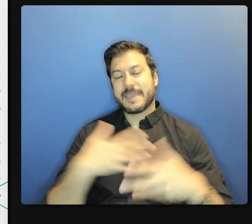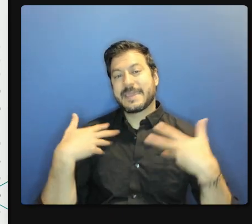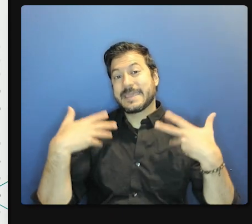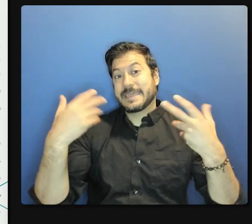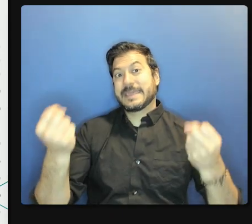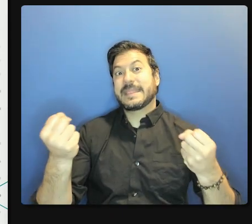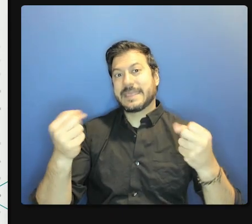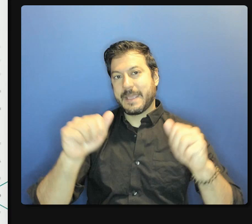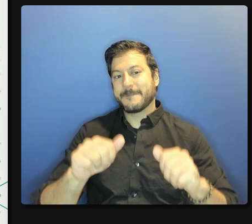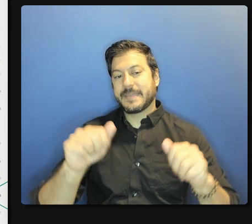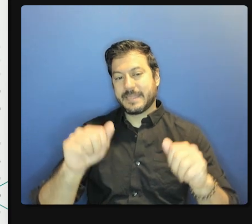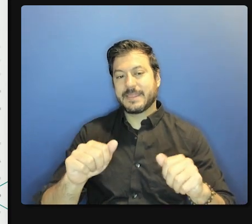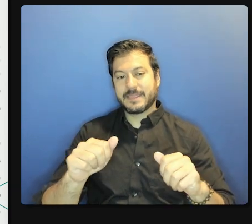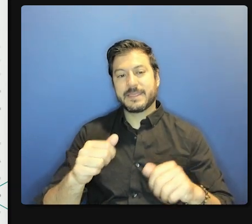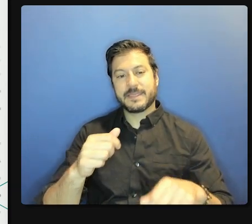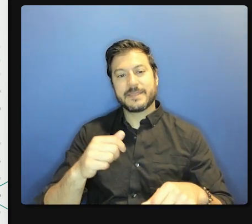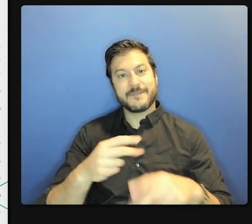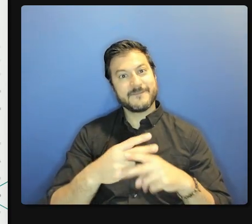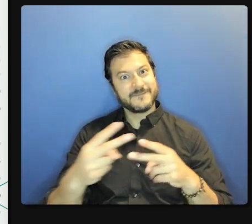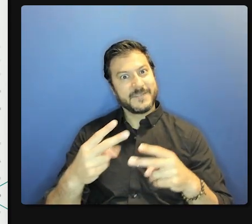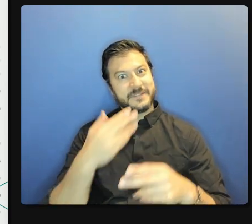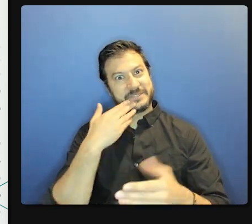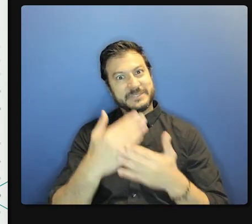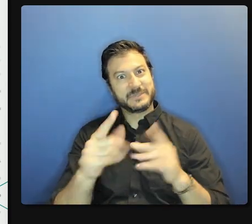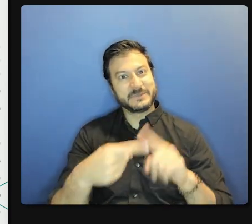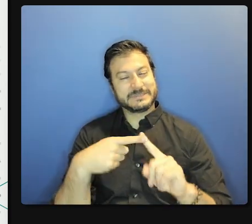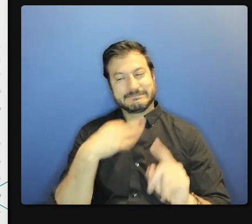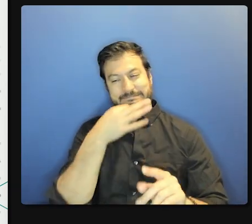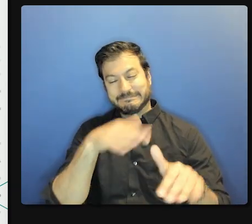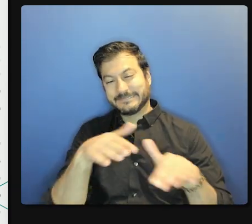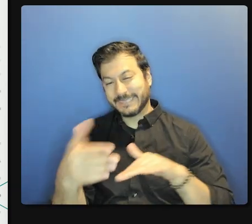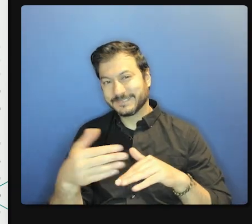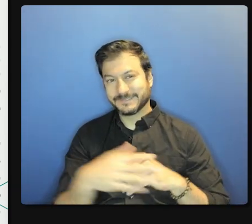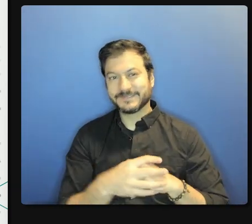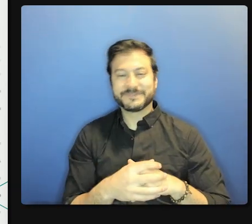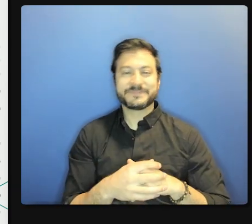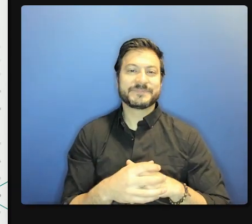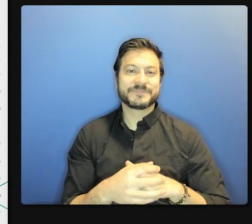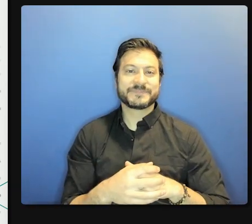And I have my healing ability, which is very handy when I'm about to die.